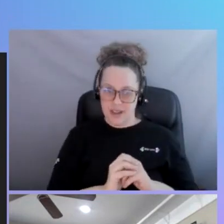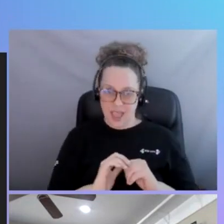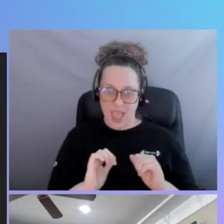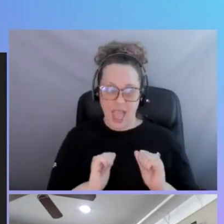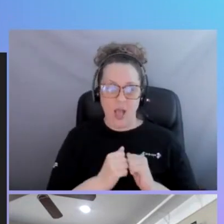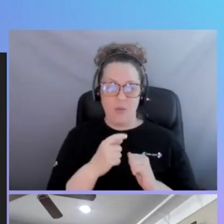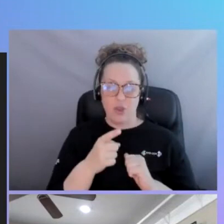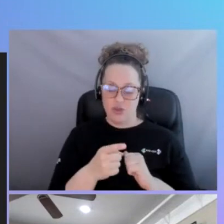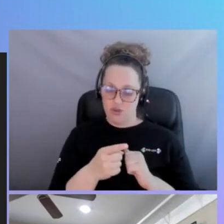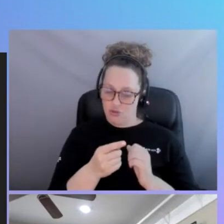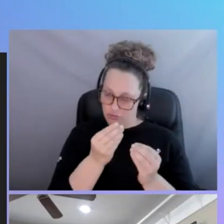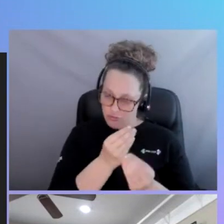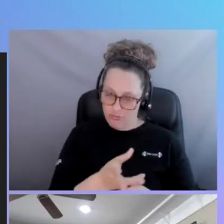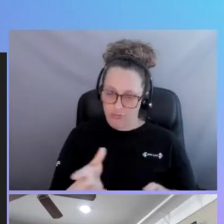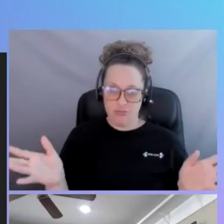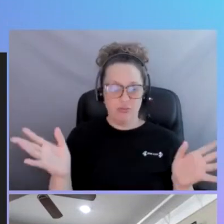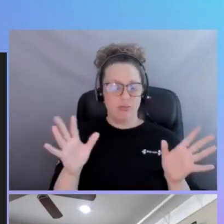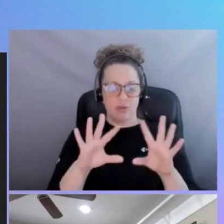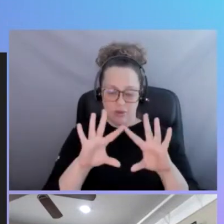enterprise, get your message up to that C-suite level, hopefully